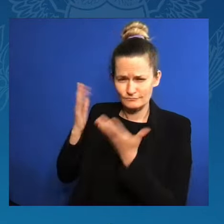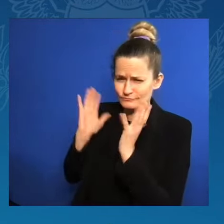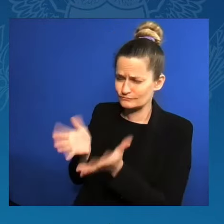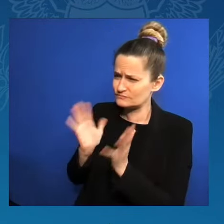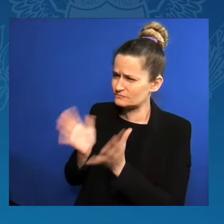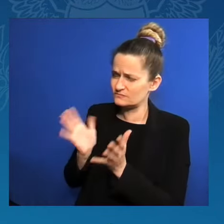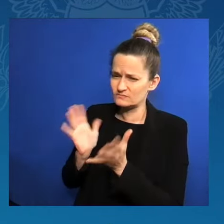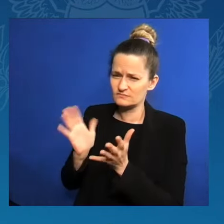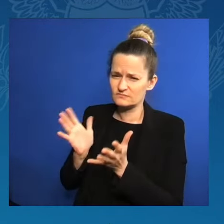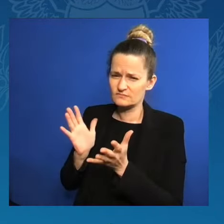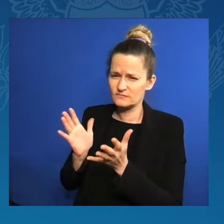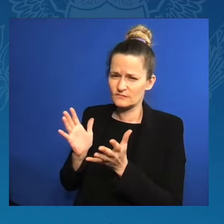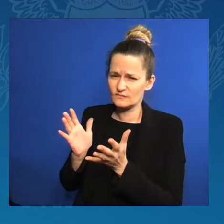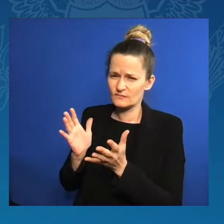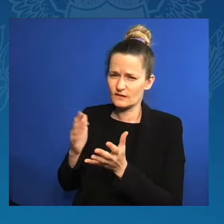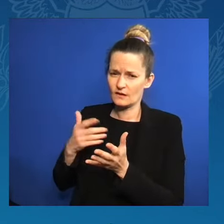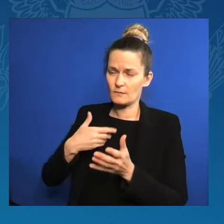about my niece and her daughters.